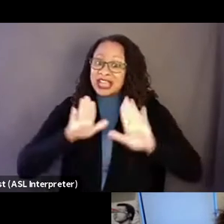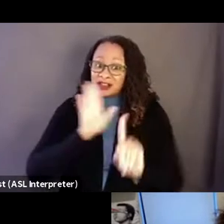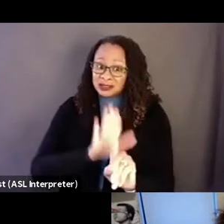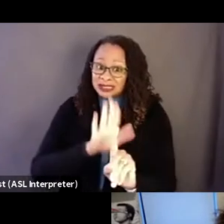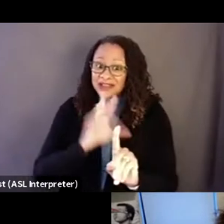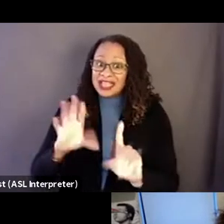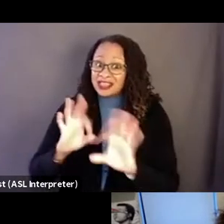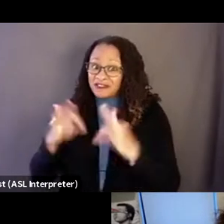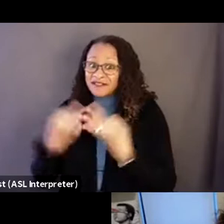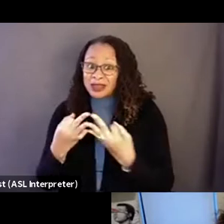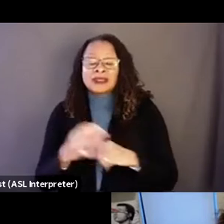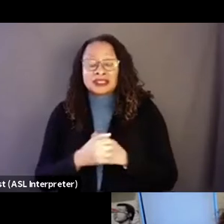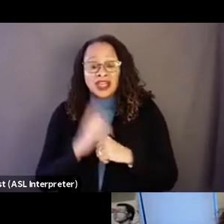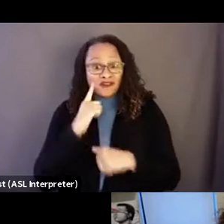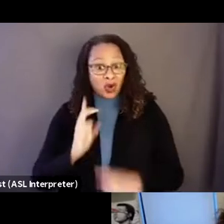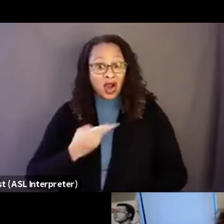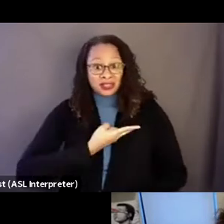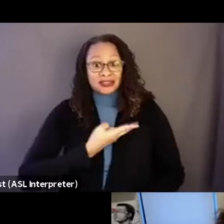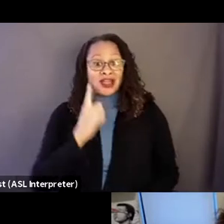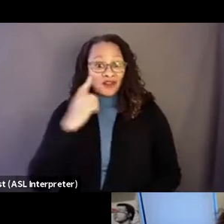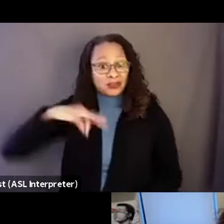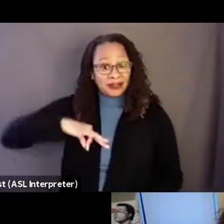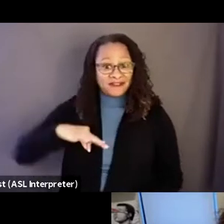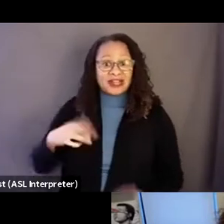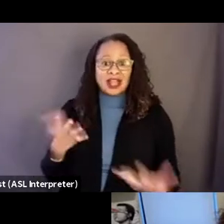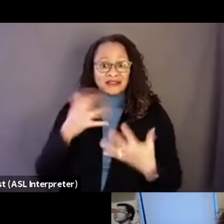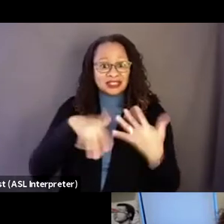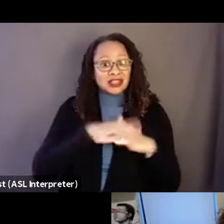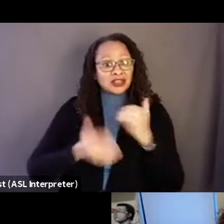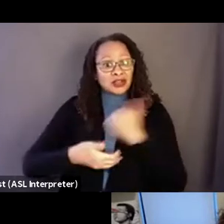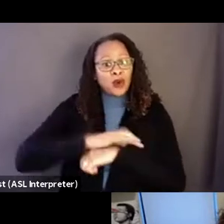and their families for the benefit of society or the rest of us.